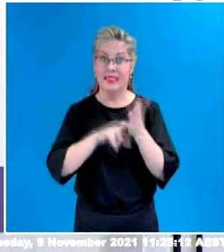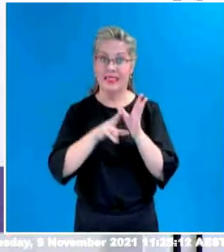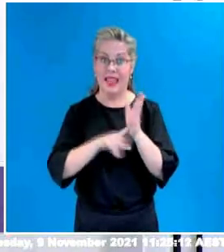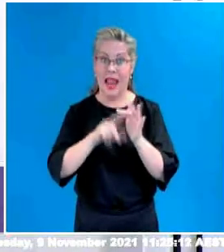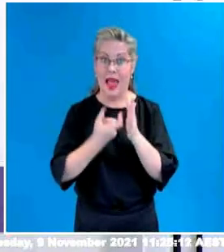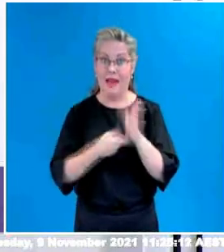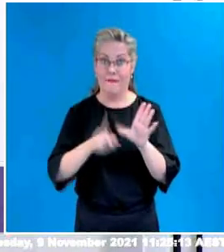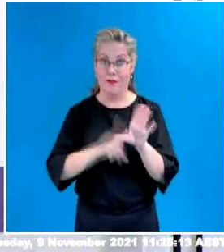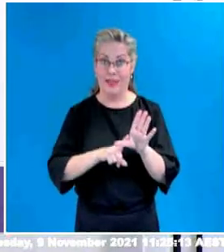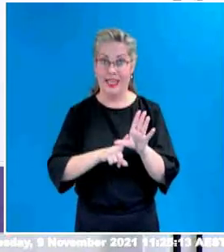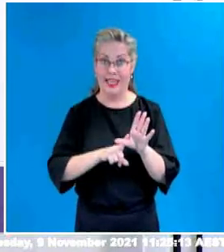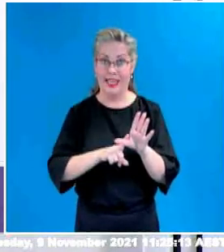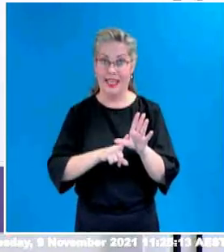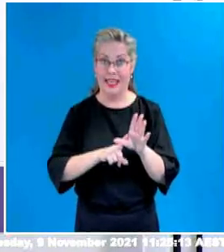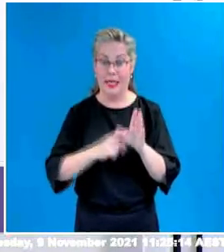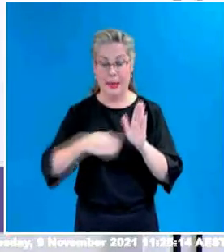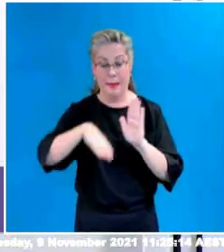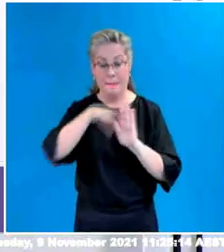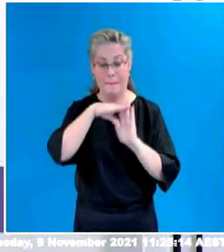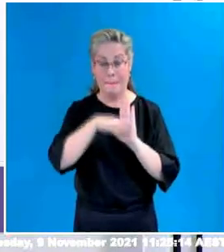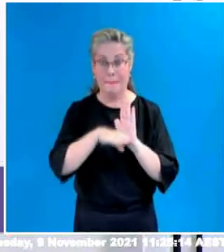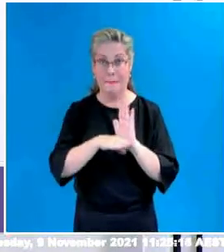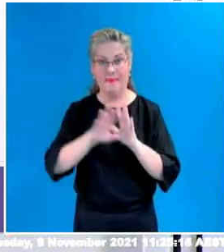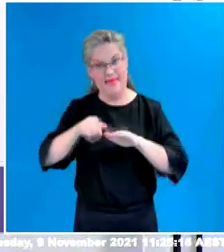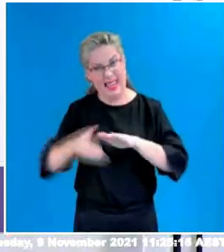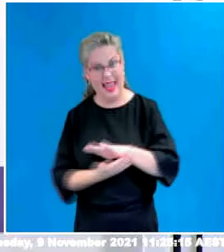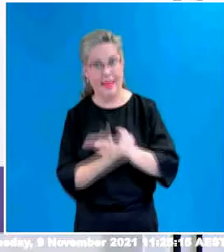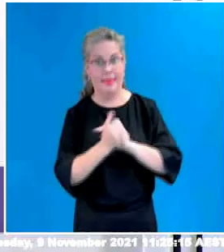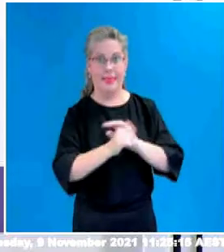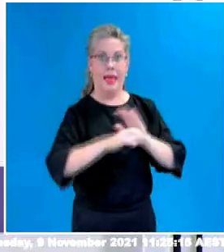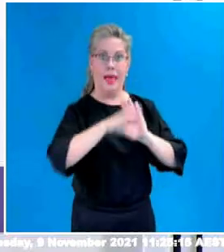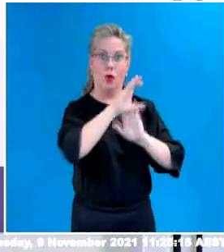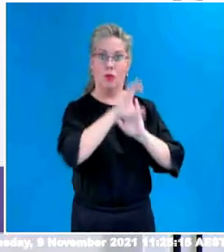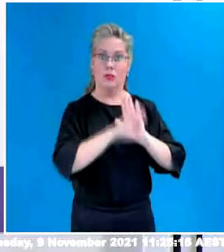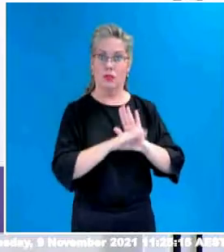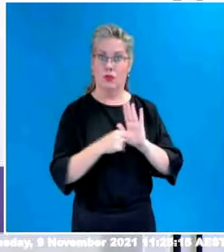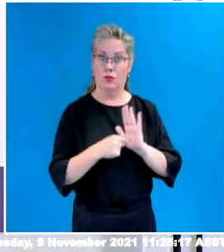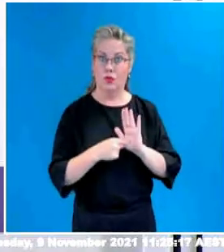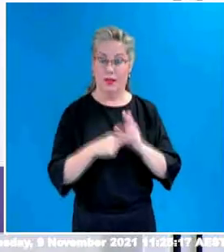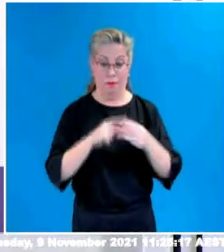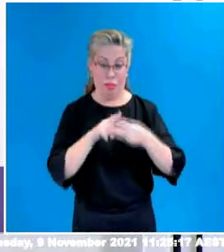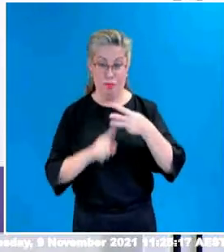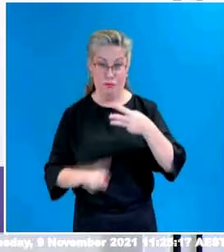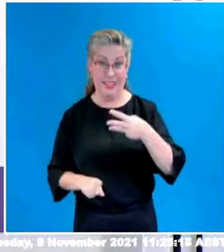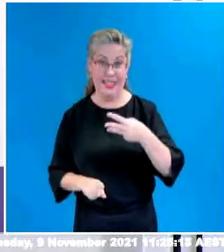three largest service providers how modern slavery impacts on discharging